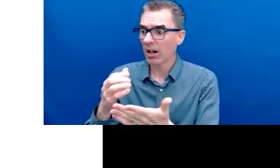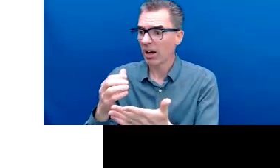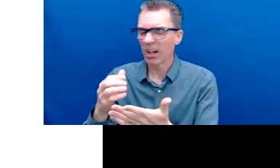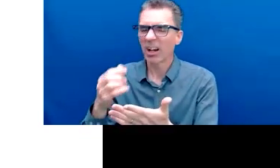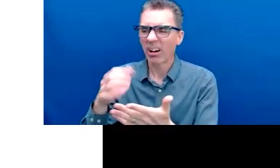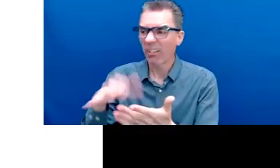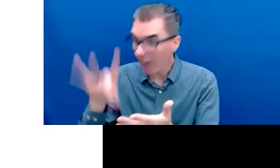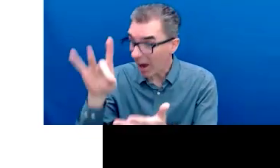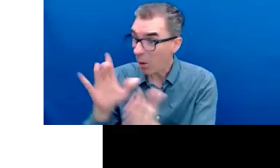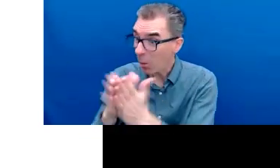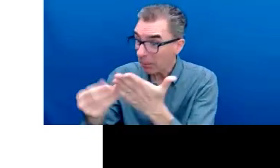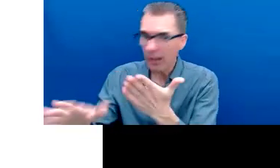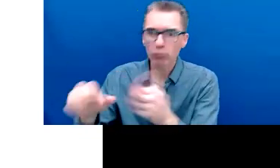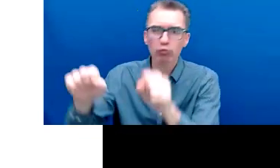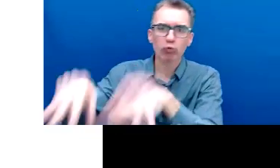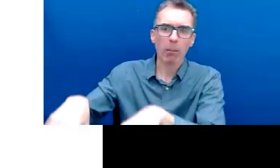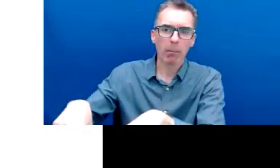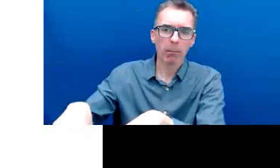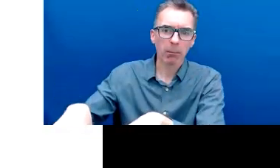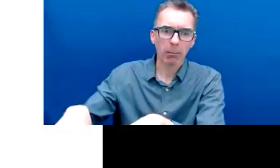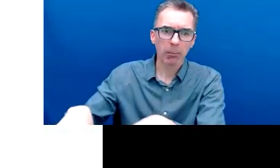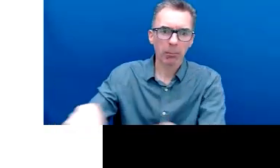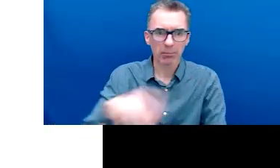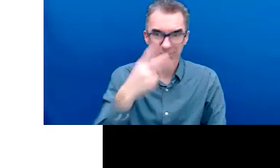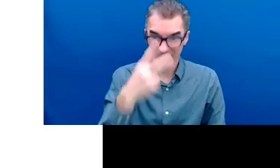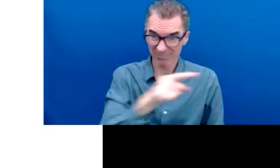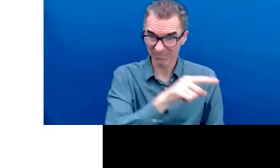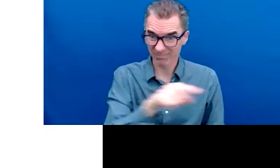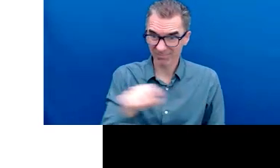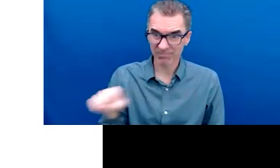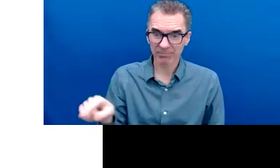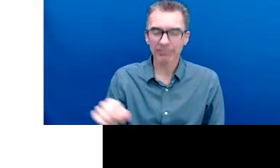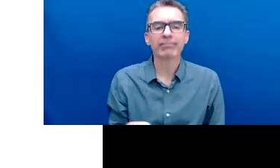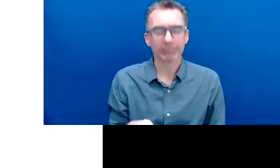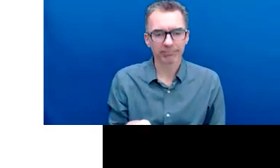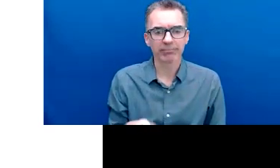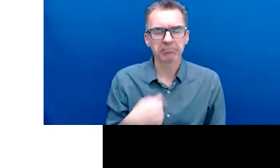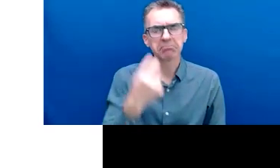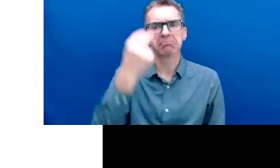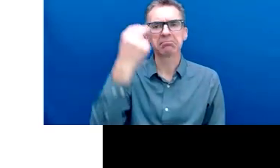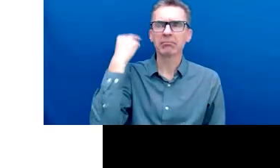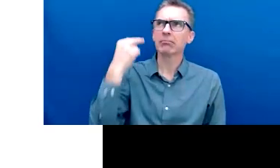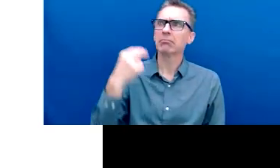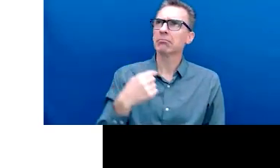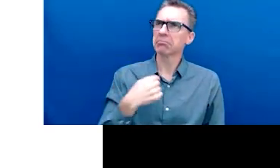So, you know, thinking back, you know, I think back to my college career